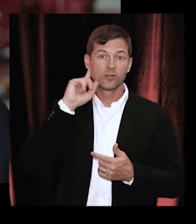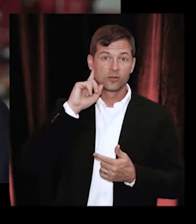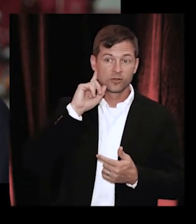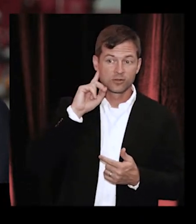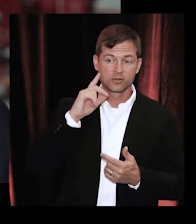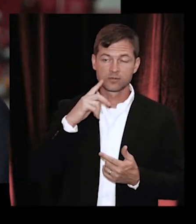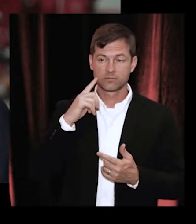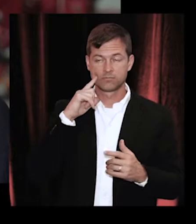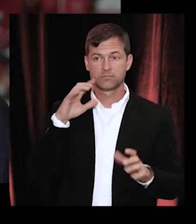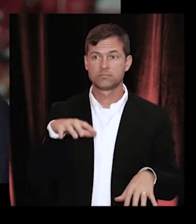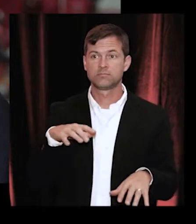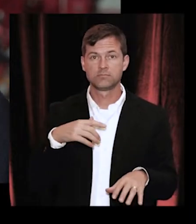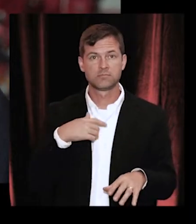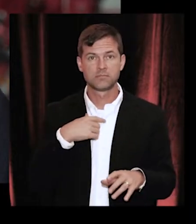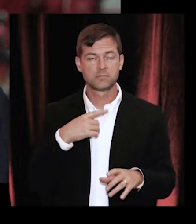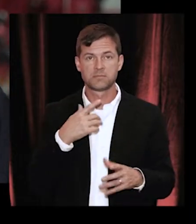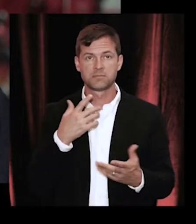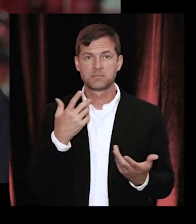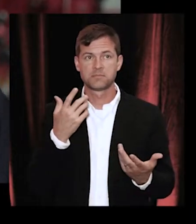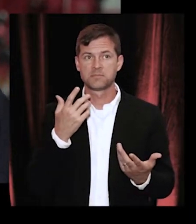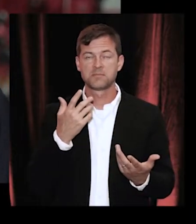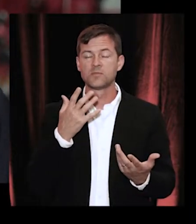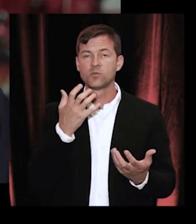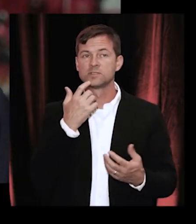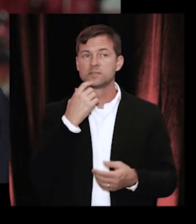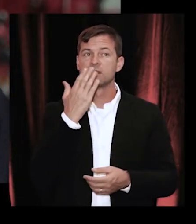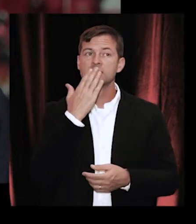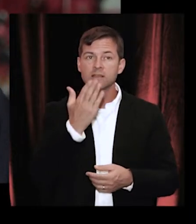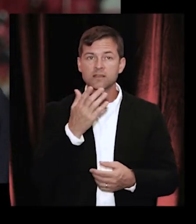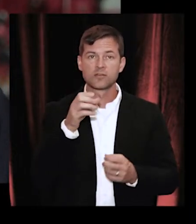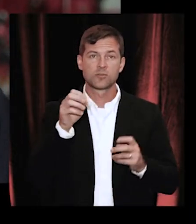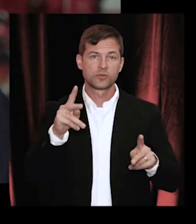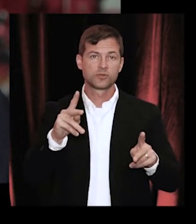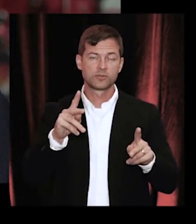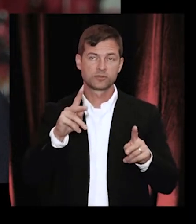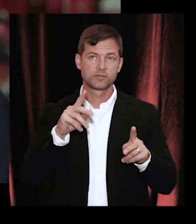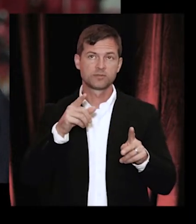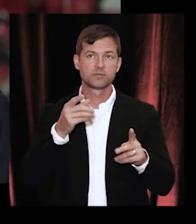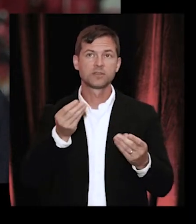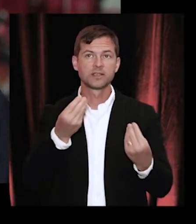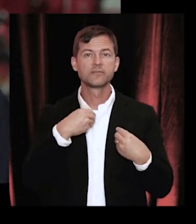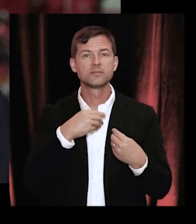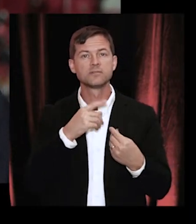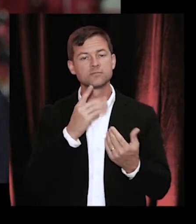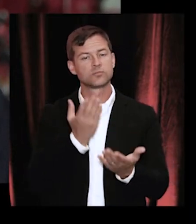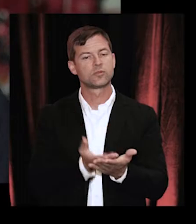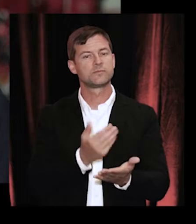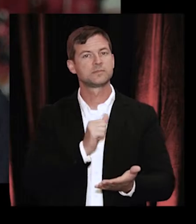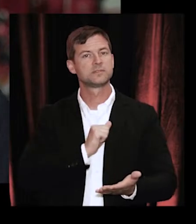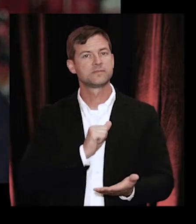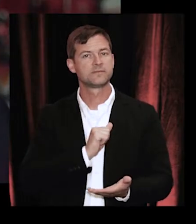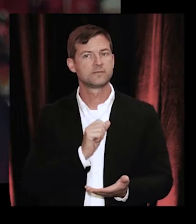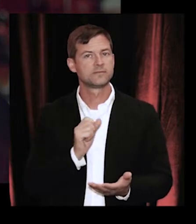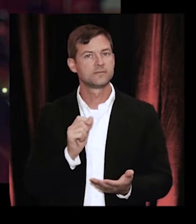Ms. Christy told me about it. And I want to say thank y'all for the opportunity that ya'll are giving me to prove myself in the workforce.